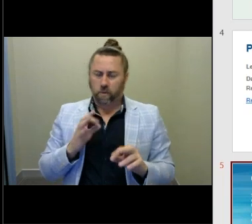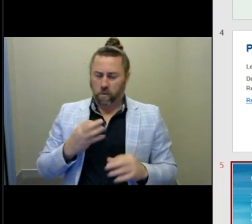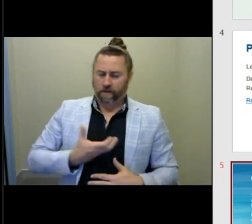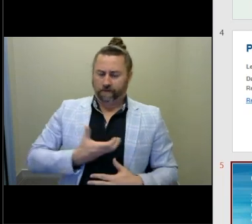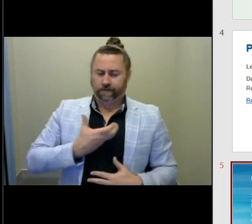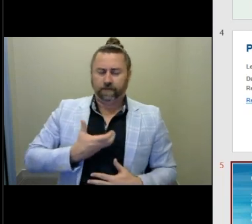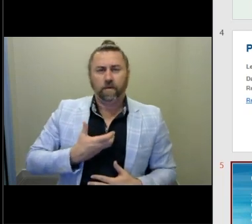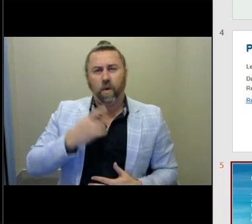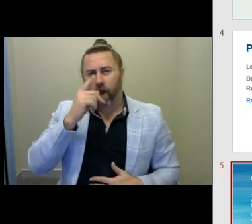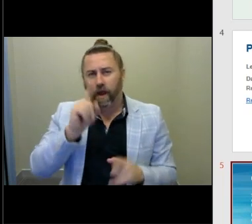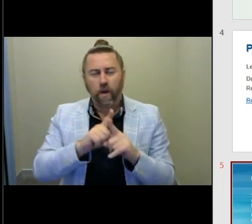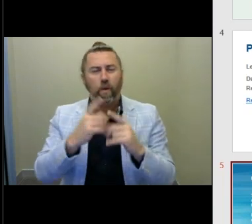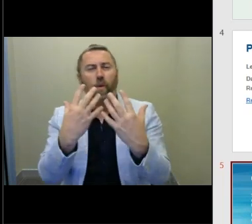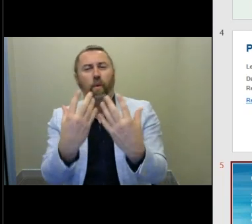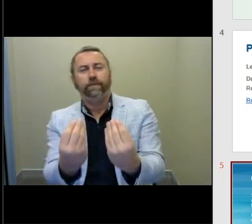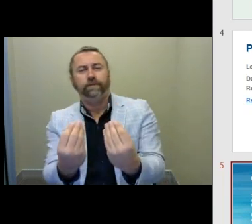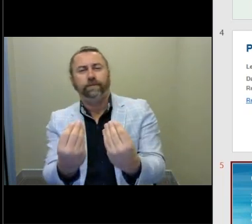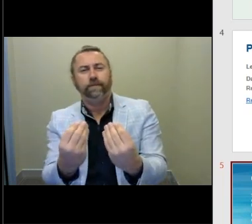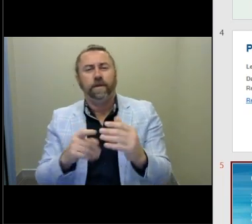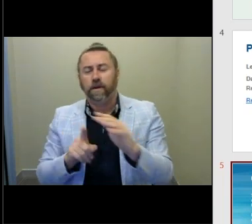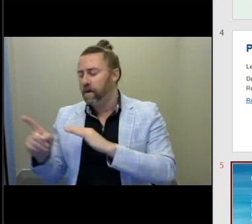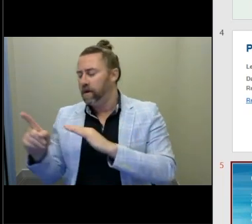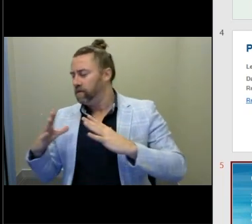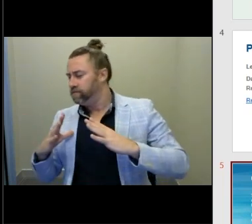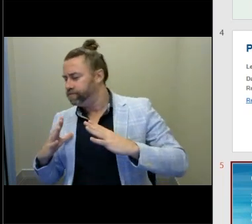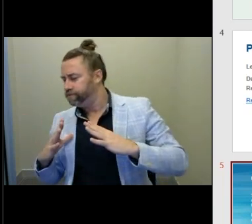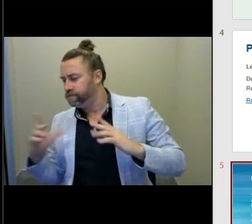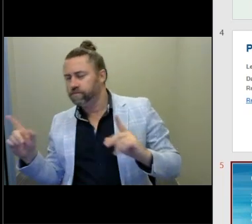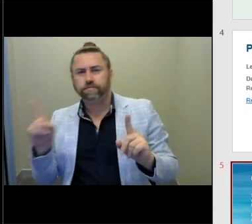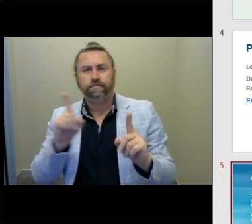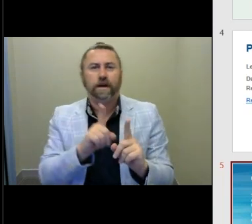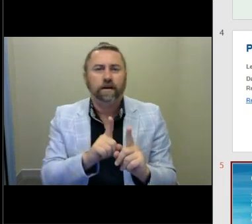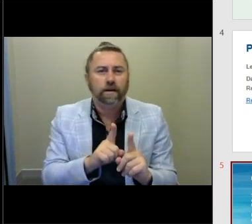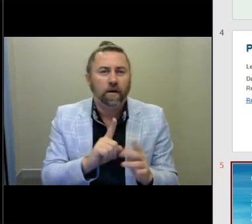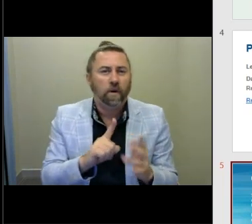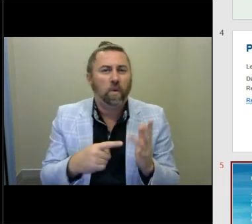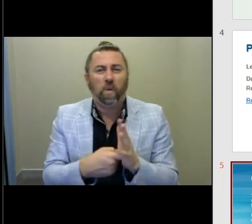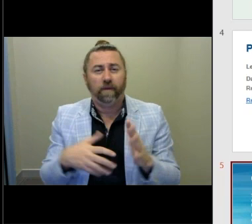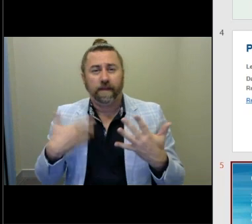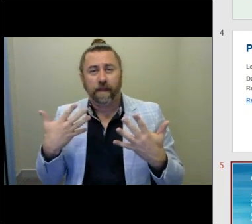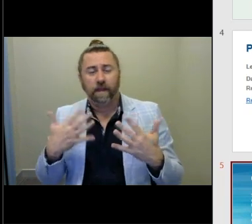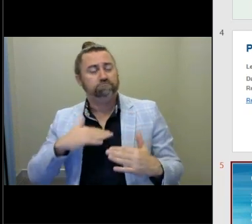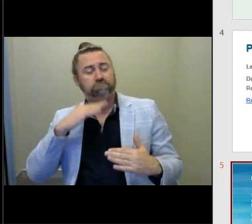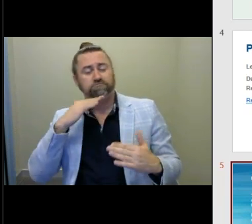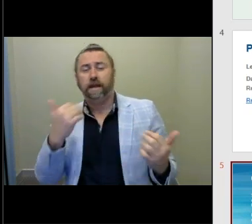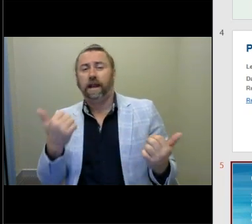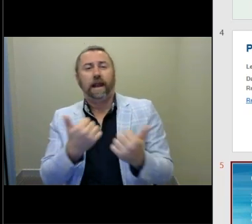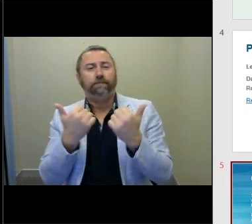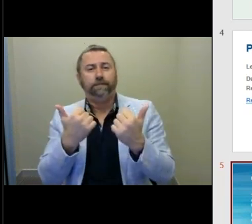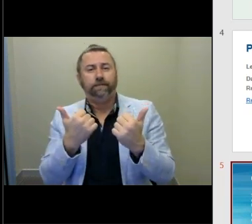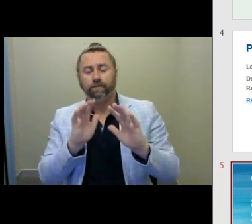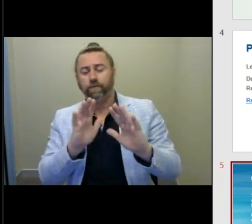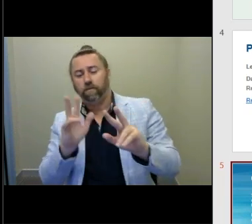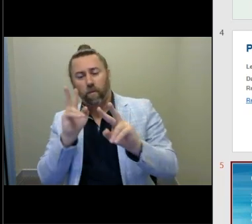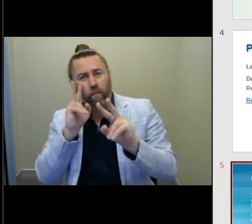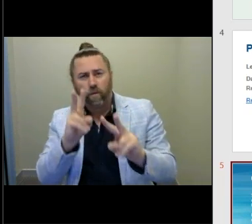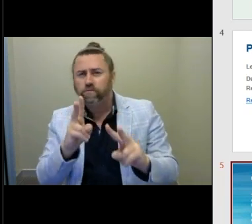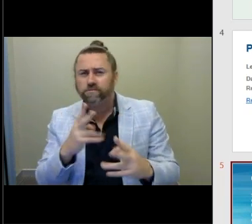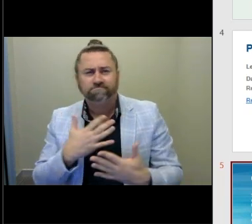decide that you don't want to continue listening to our webinar at this time, that's completely understandable.